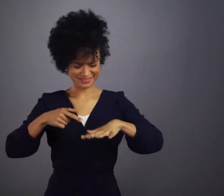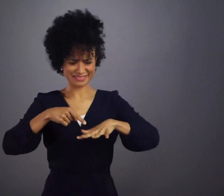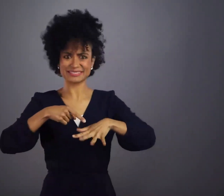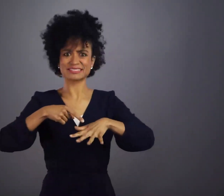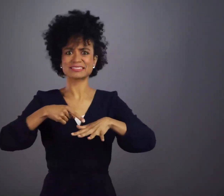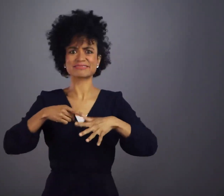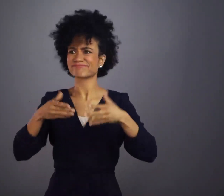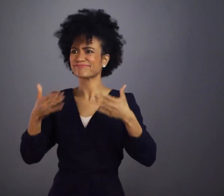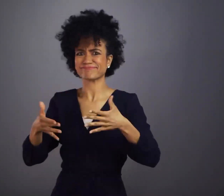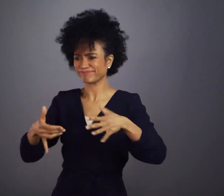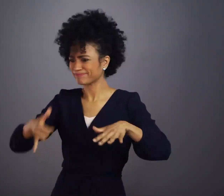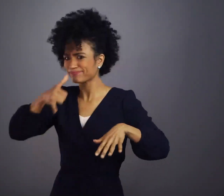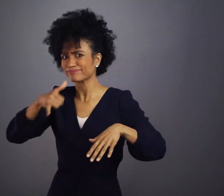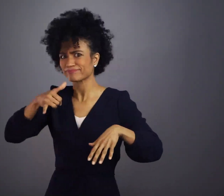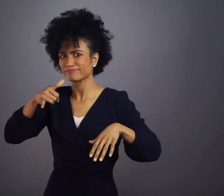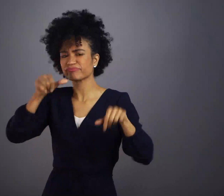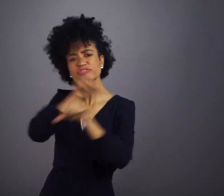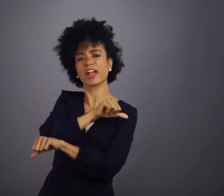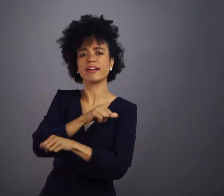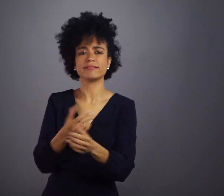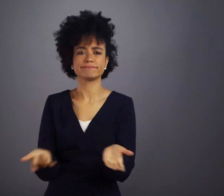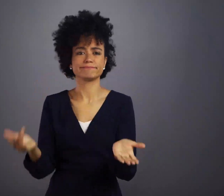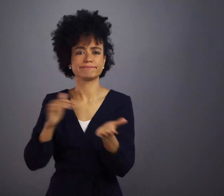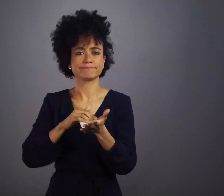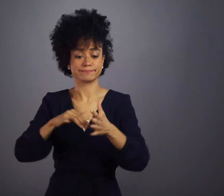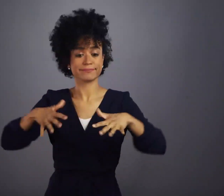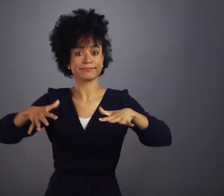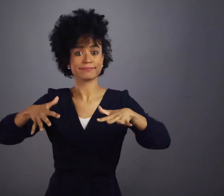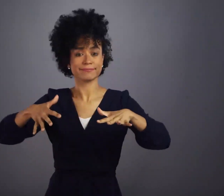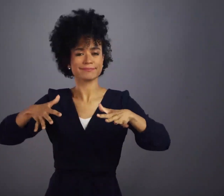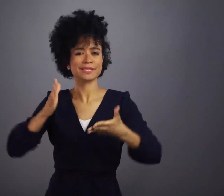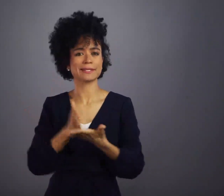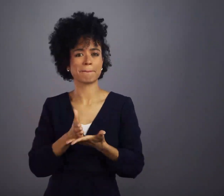who gives him morphine or some sedative with which to taper off.